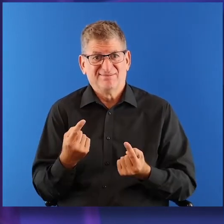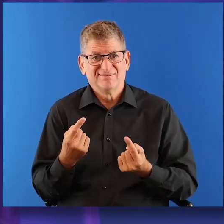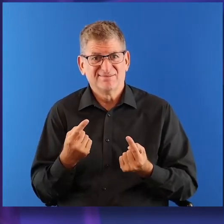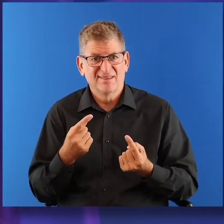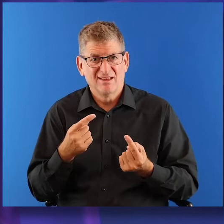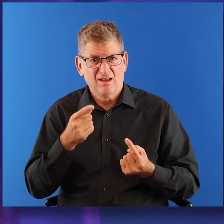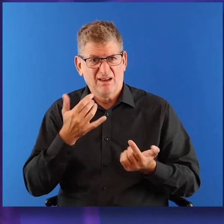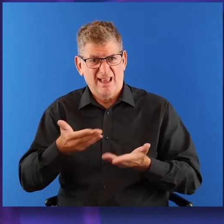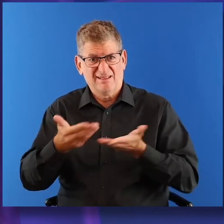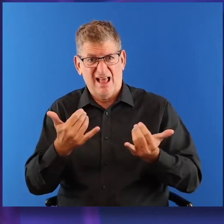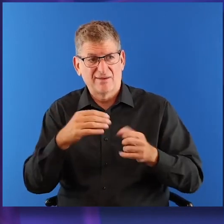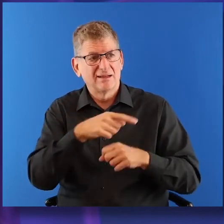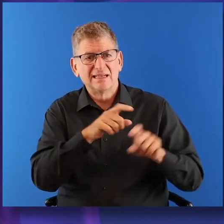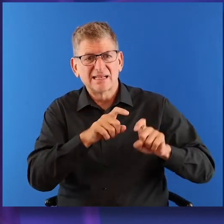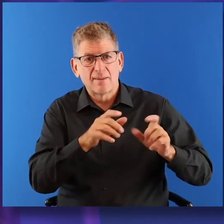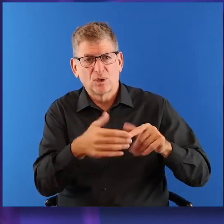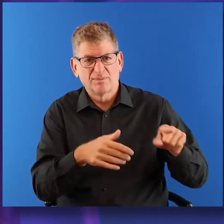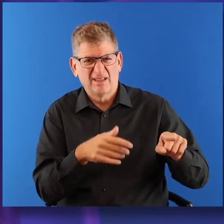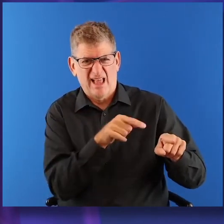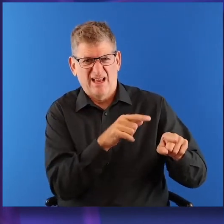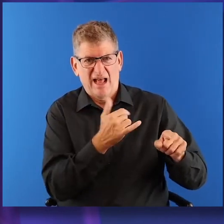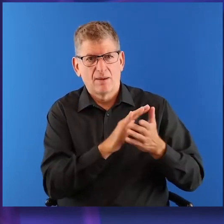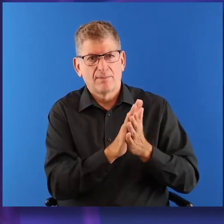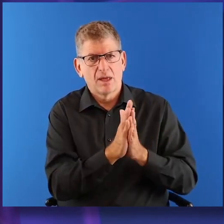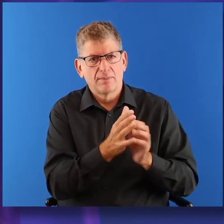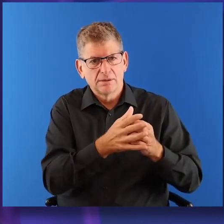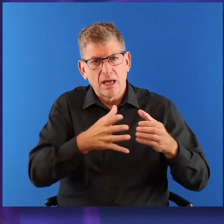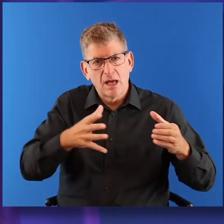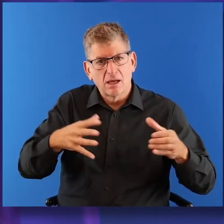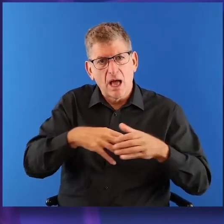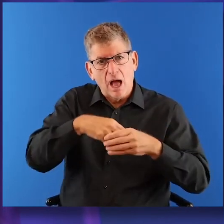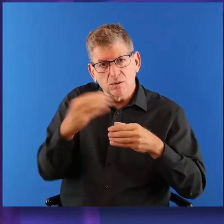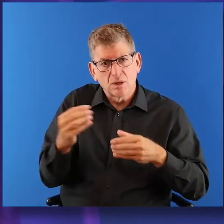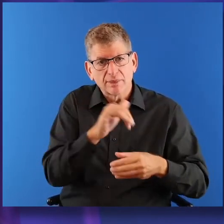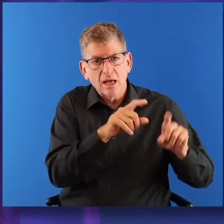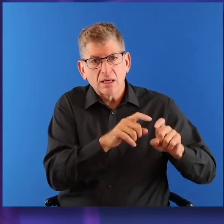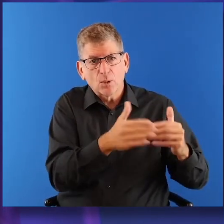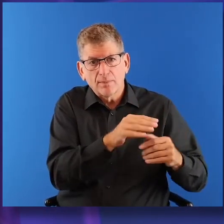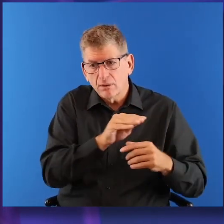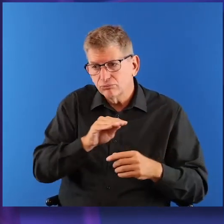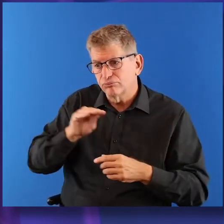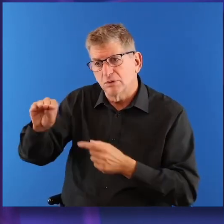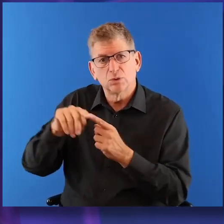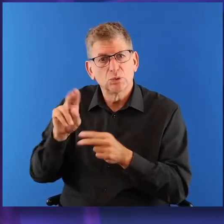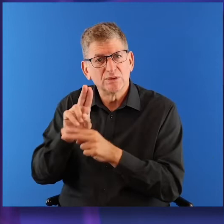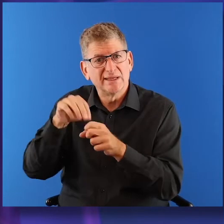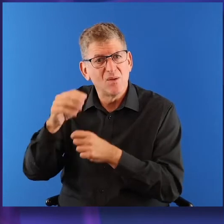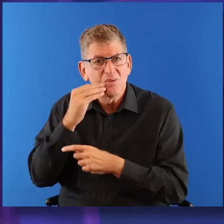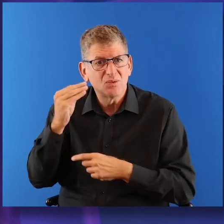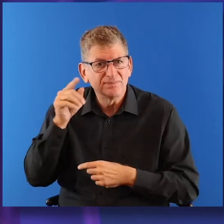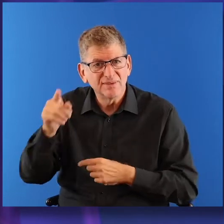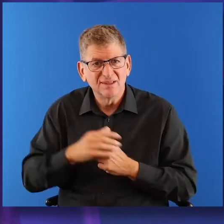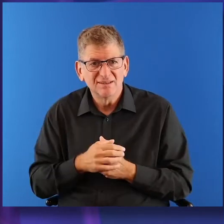delivering now in the exam room is going to expand outside that exam room and even into the home.